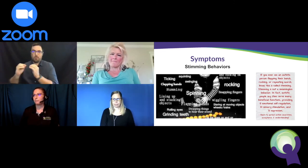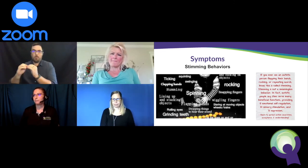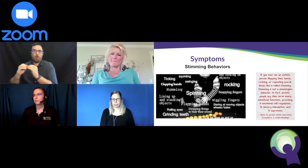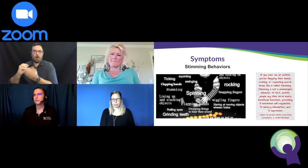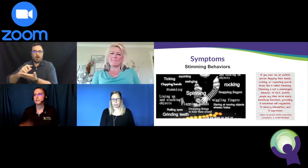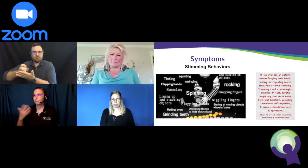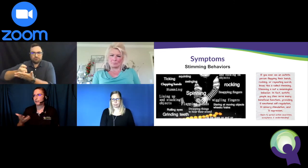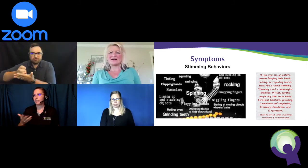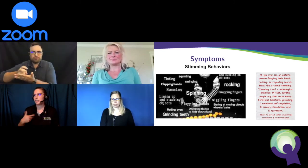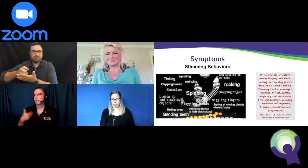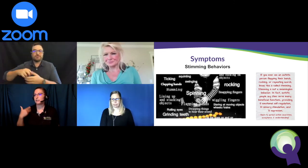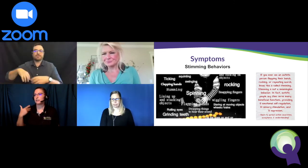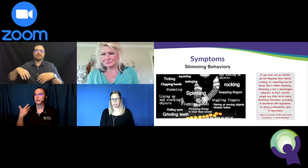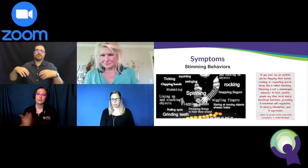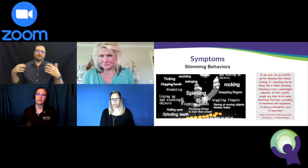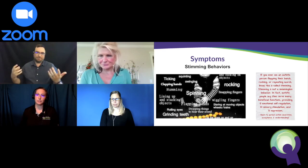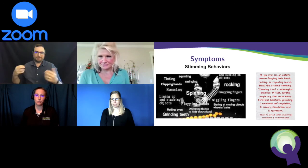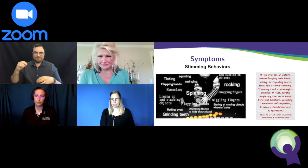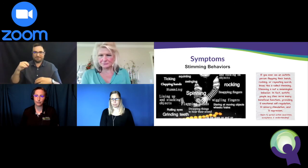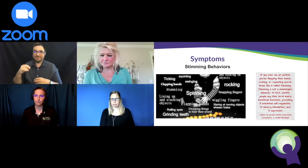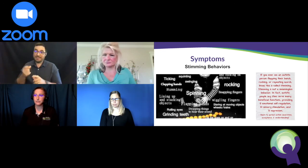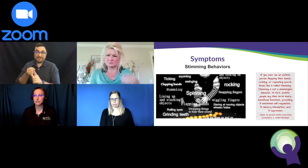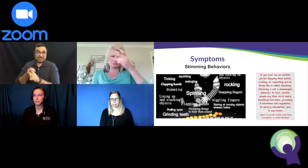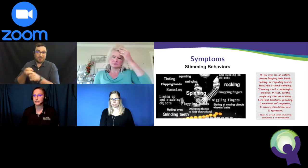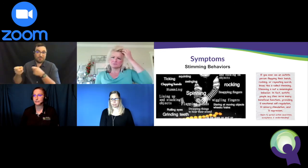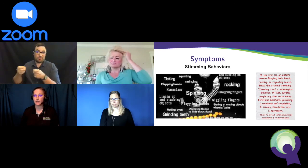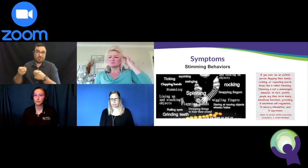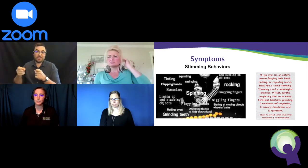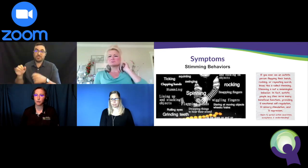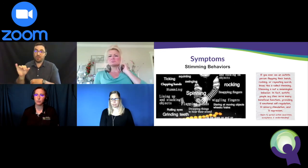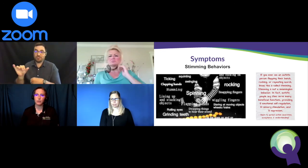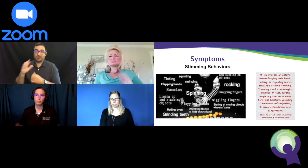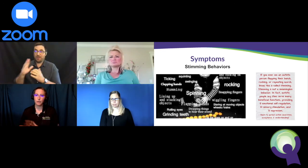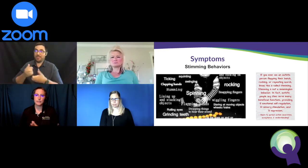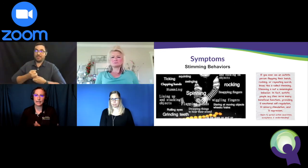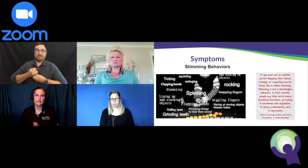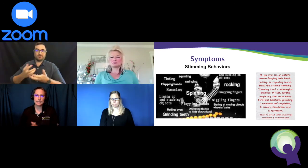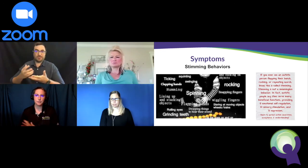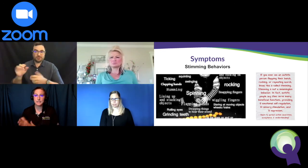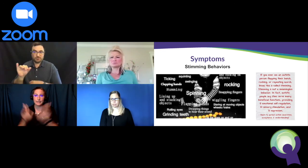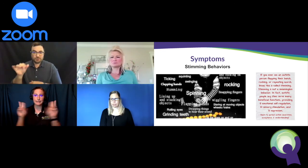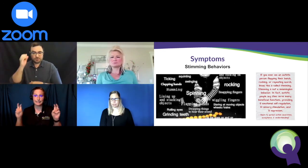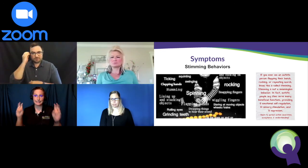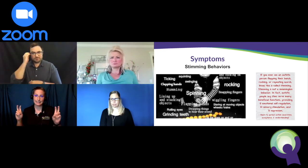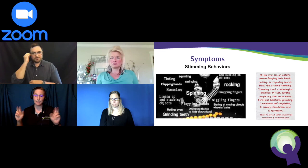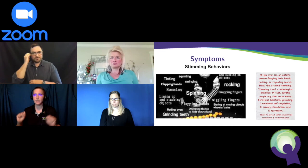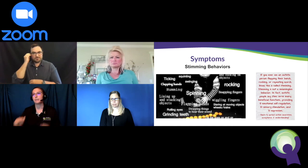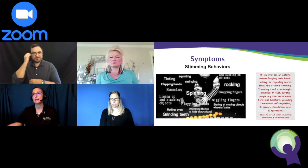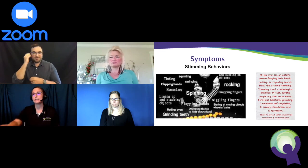it's self-regulation and it's also in a way for them to express themselves so we always ask that you respect the stim because